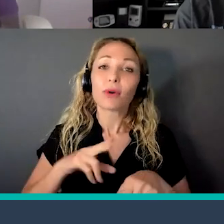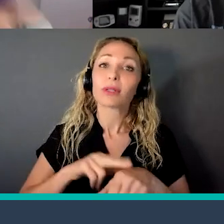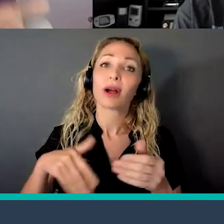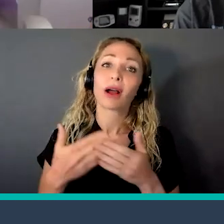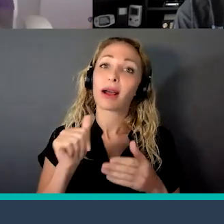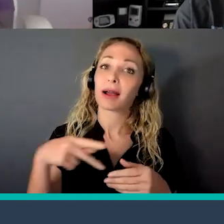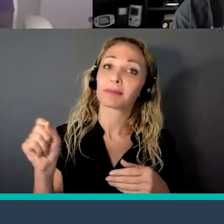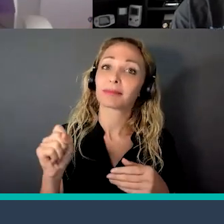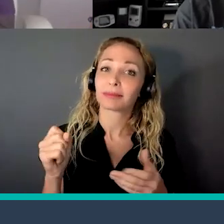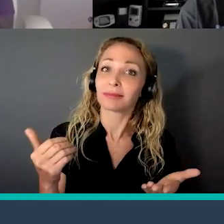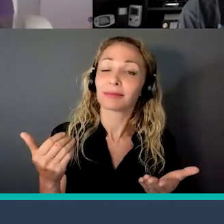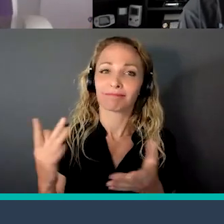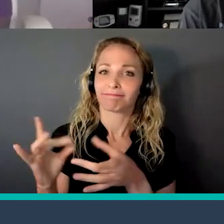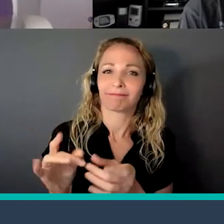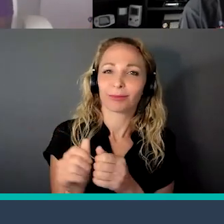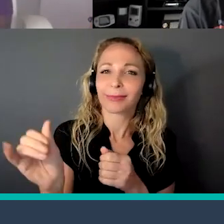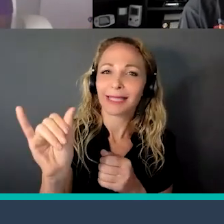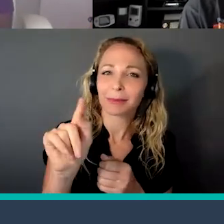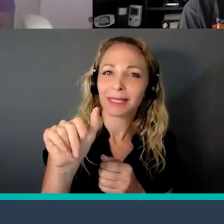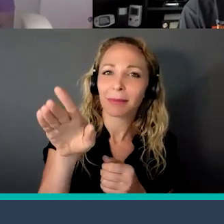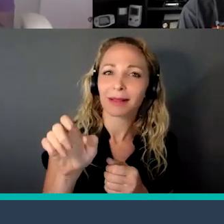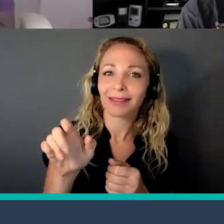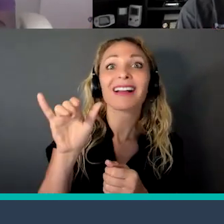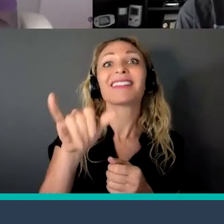THIS APP USER CONFIG TABLE IS A LOT OF ACTIVITY.